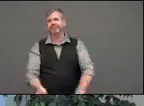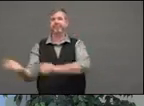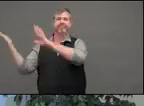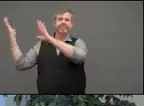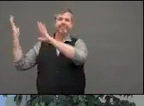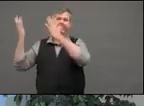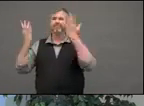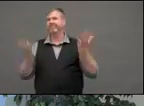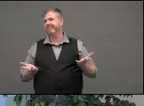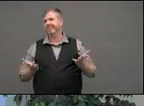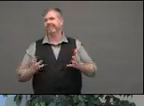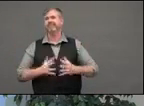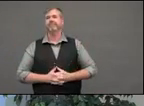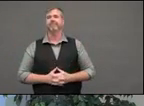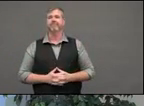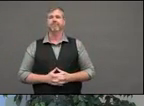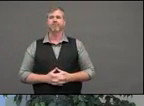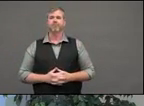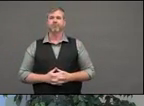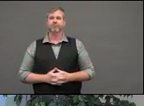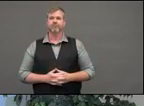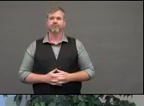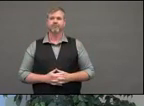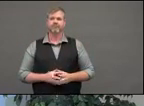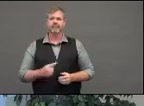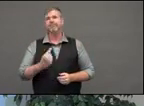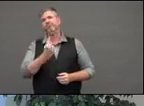so i'm kind of bummed out on that but i think